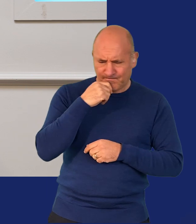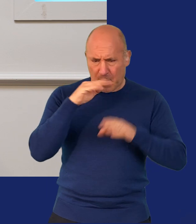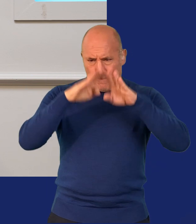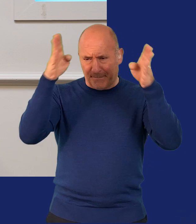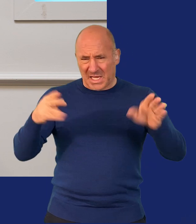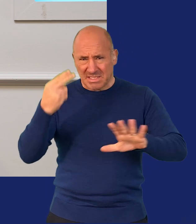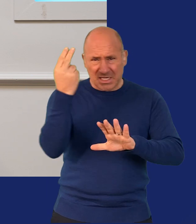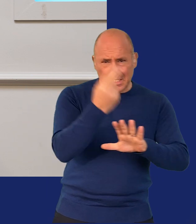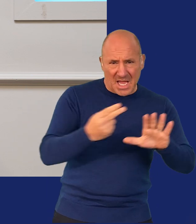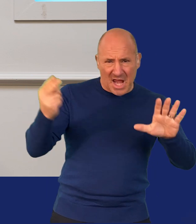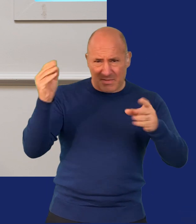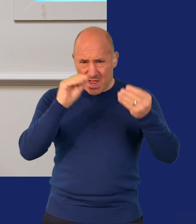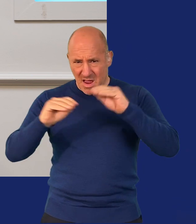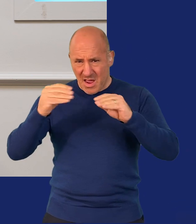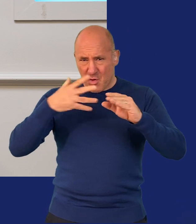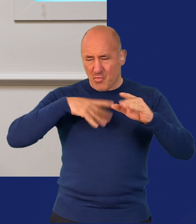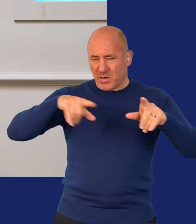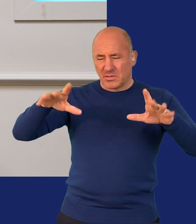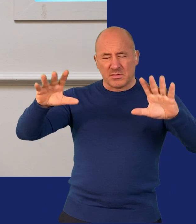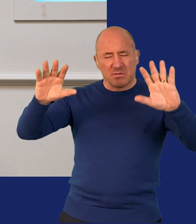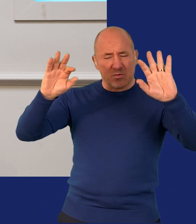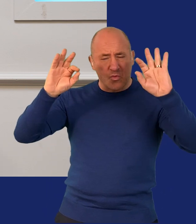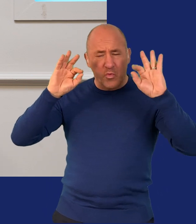the building, they wanted it to be a beacon of accessibility.